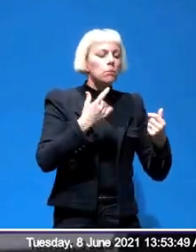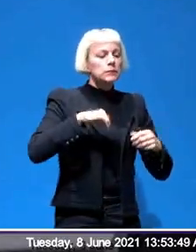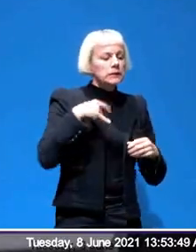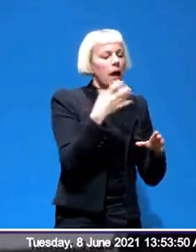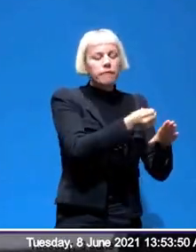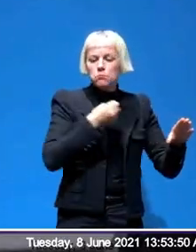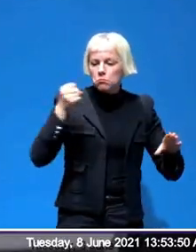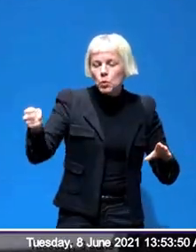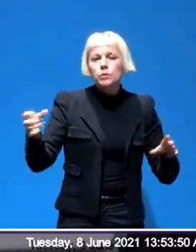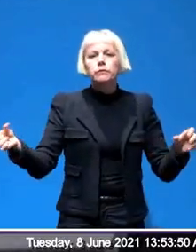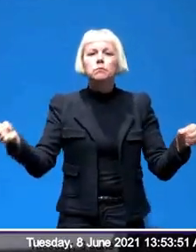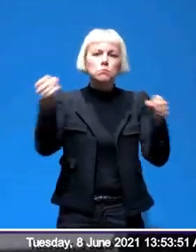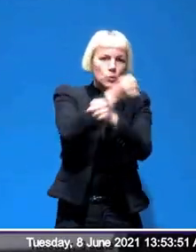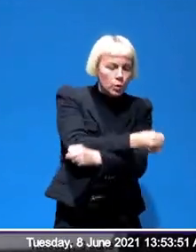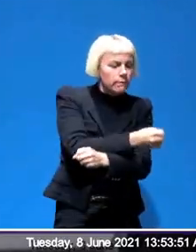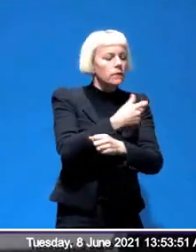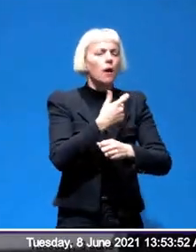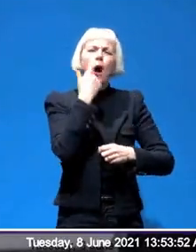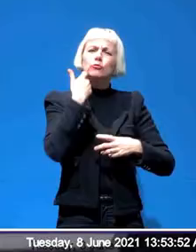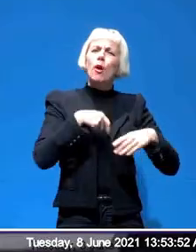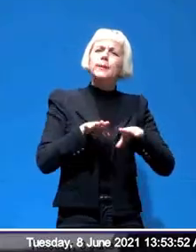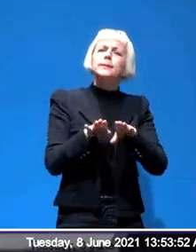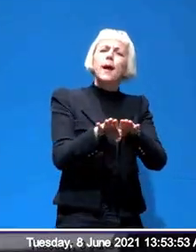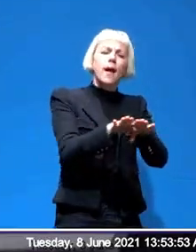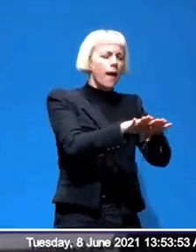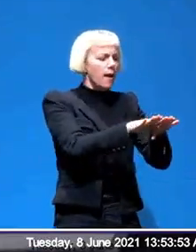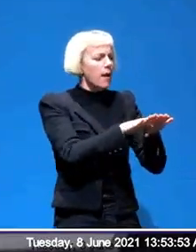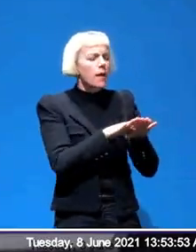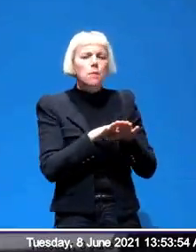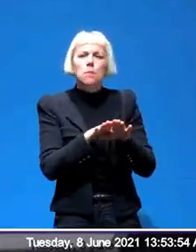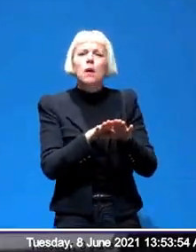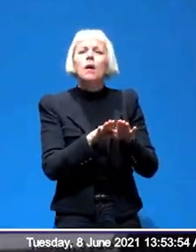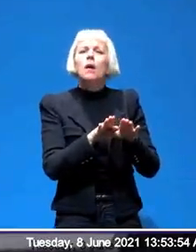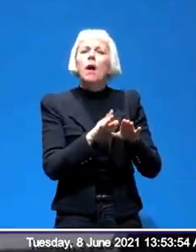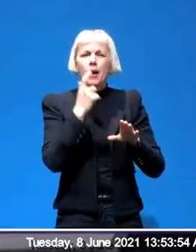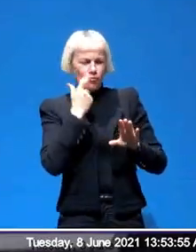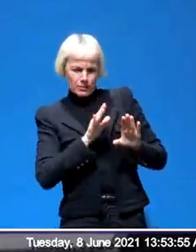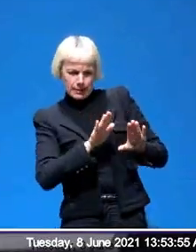I tried to have stability and not move people for a couple of years, but I